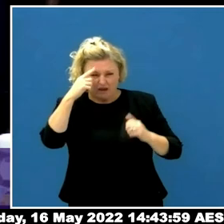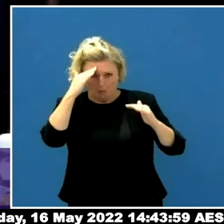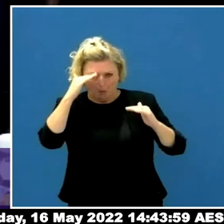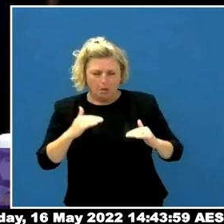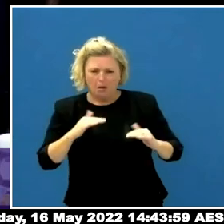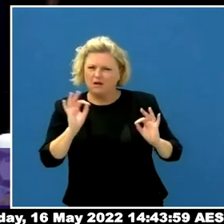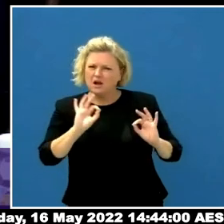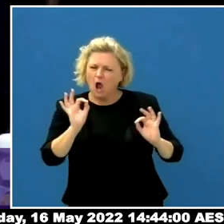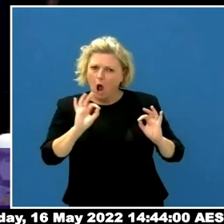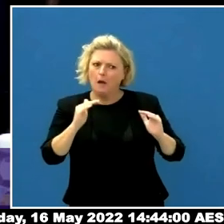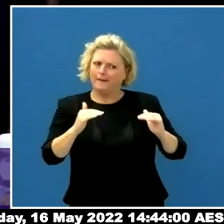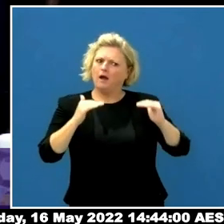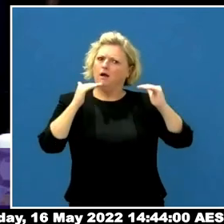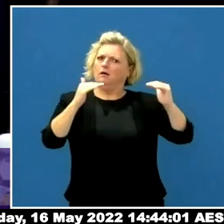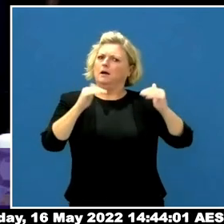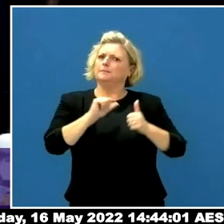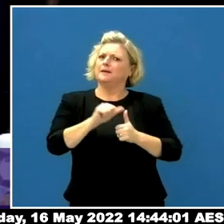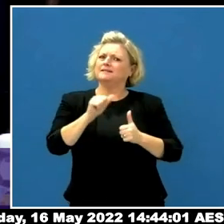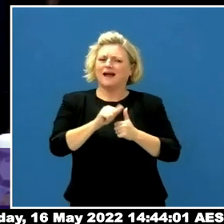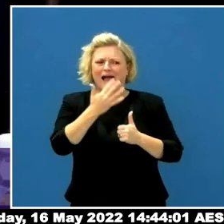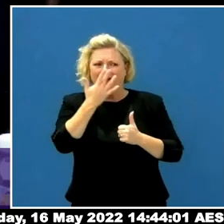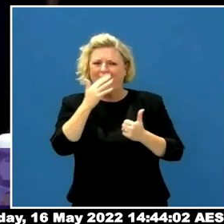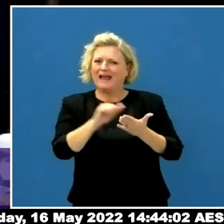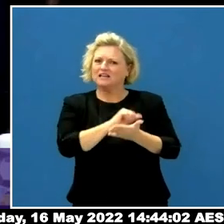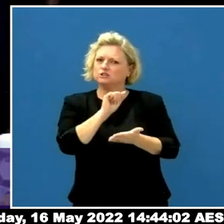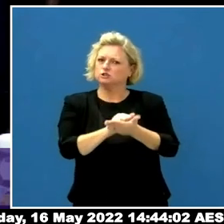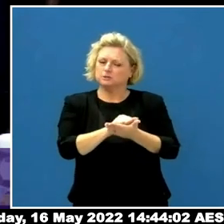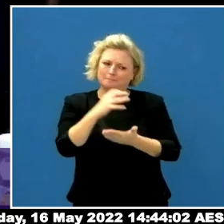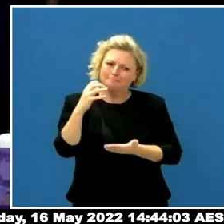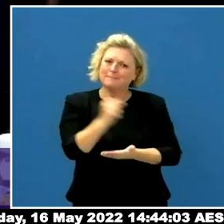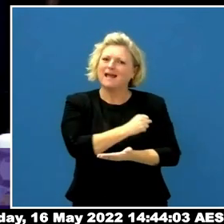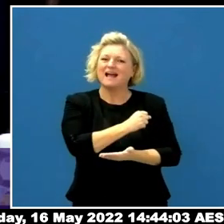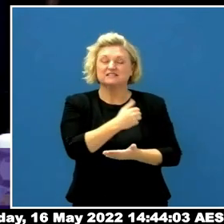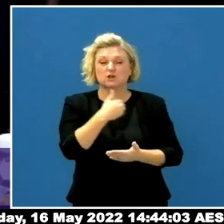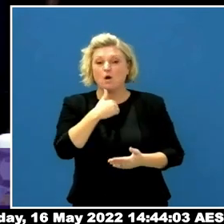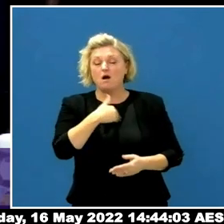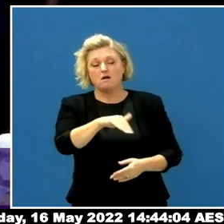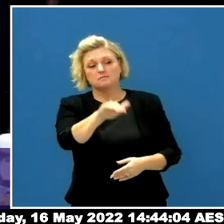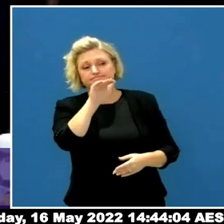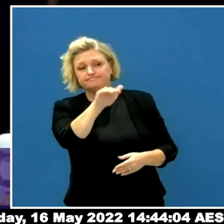And I brought that up with the Team Leader that - and my son would often go, "This is